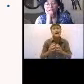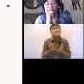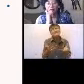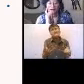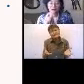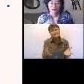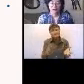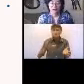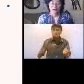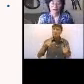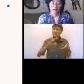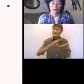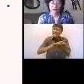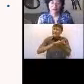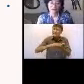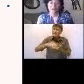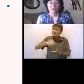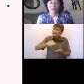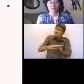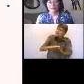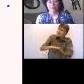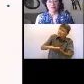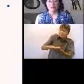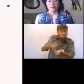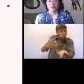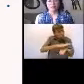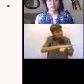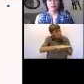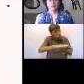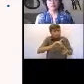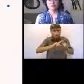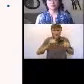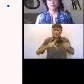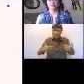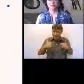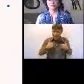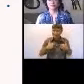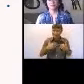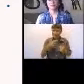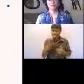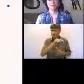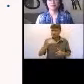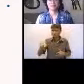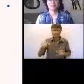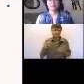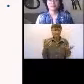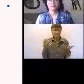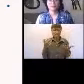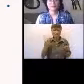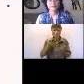but it, but those people do exist, whatever they might look like. So you might have, and